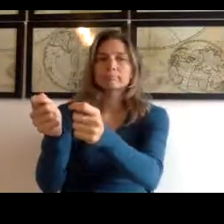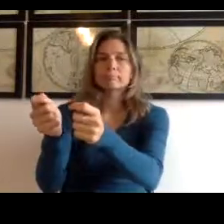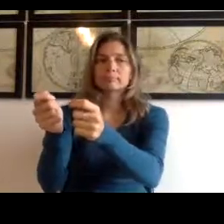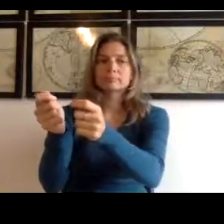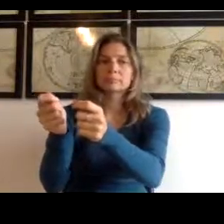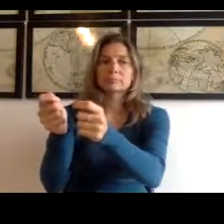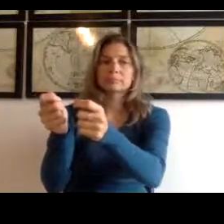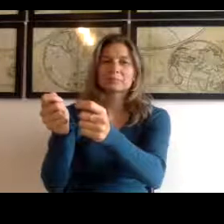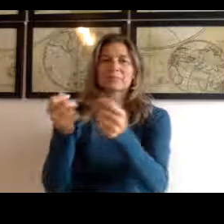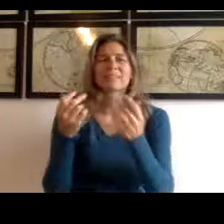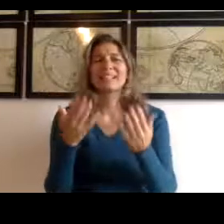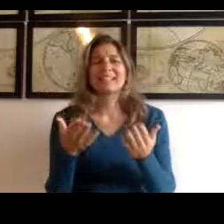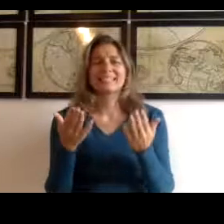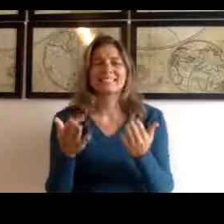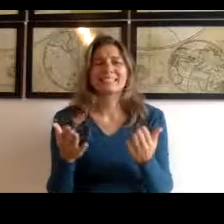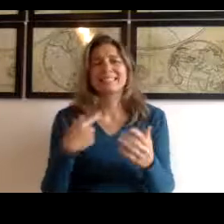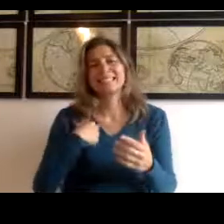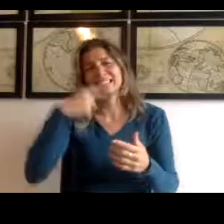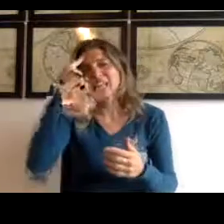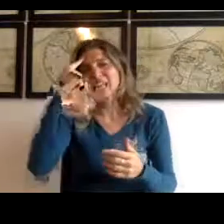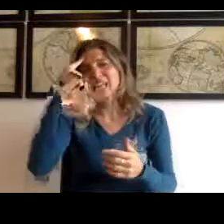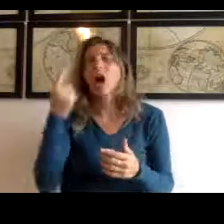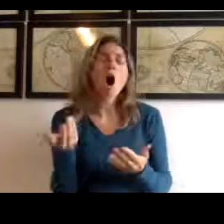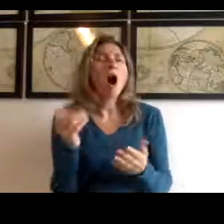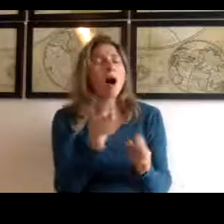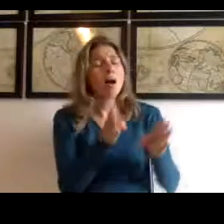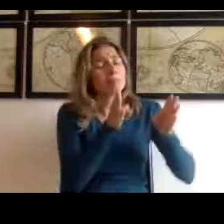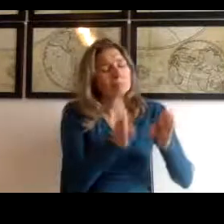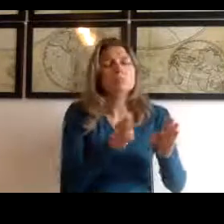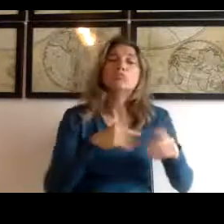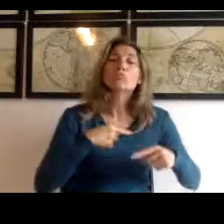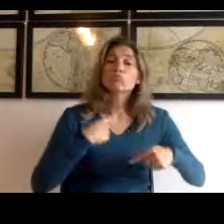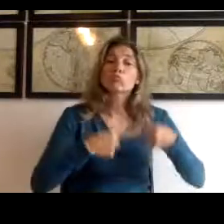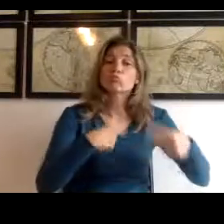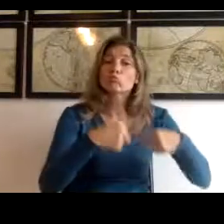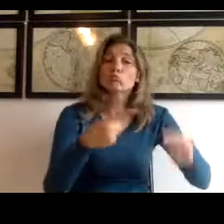between business as usual and unpredictable development.